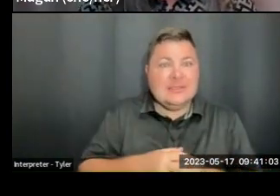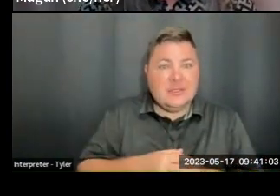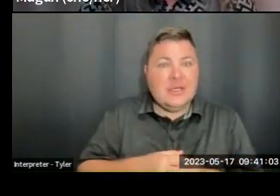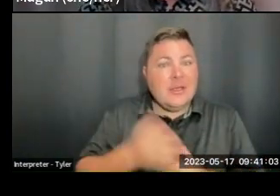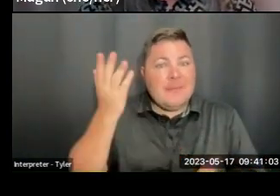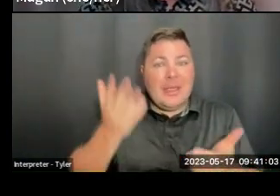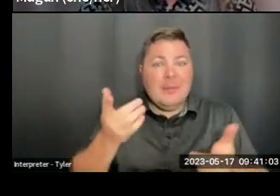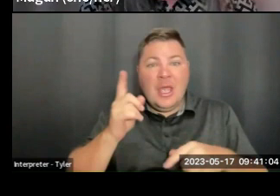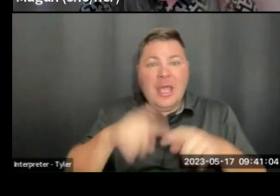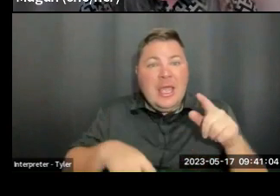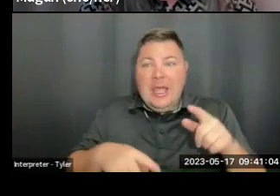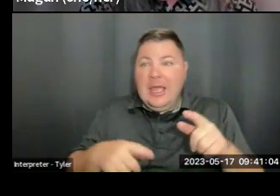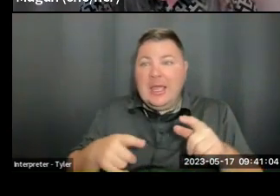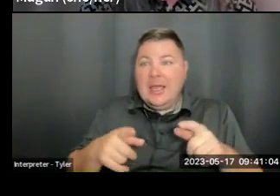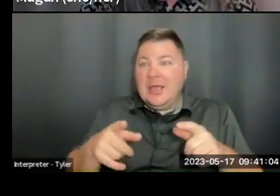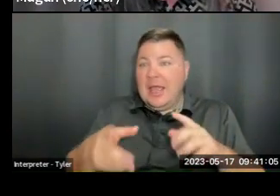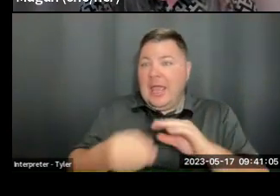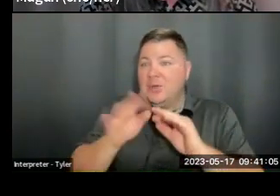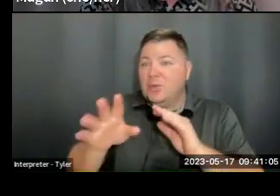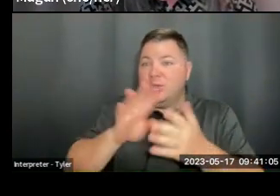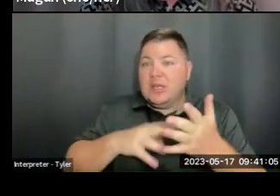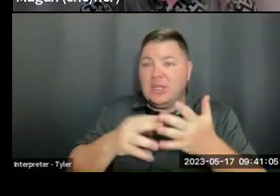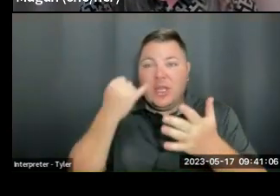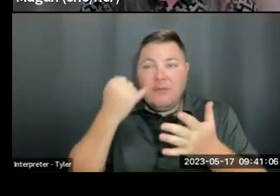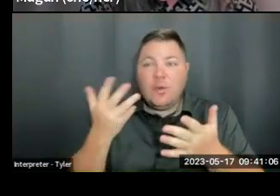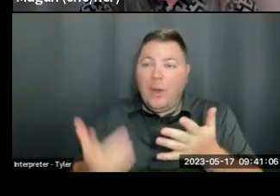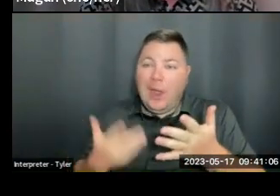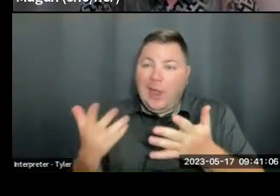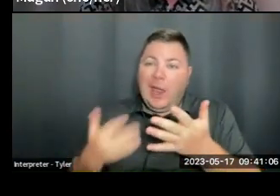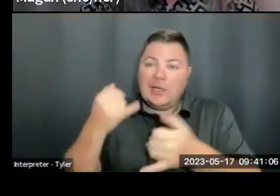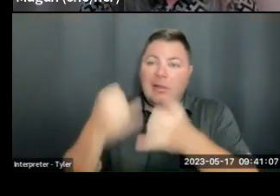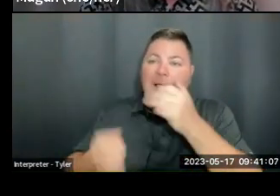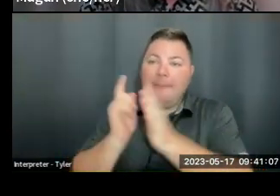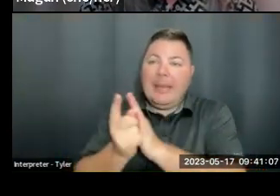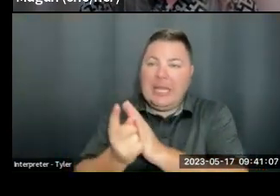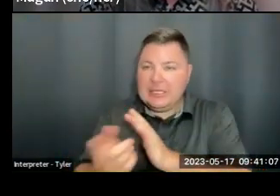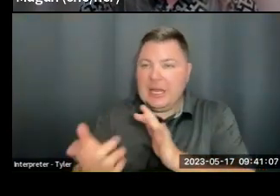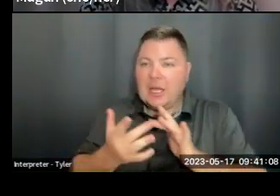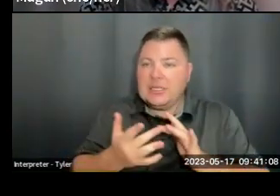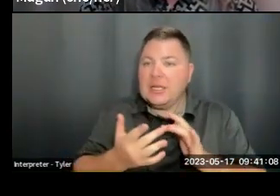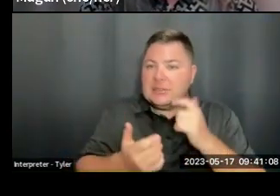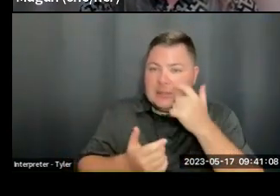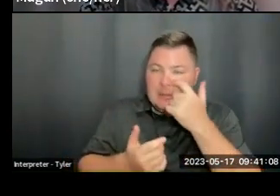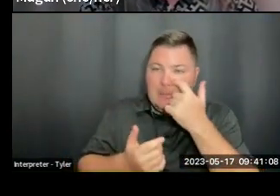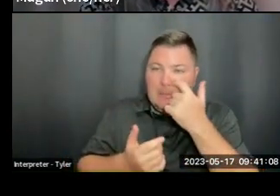We have a lot of events. We might not be able to get you on